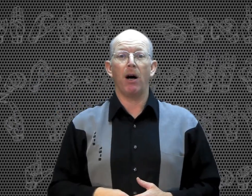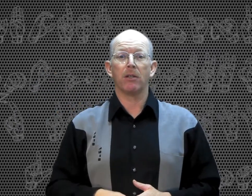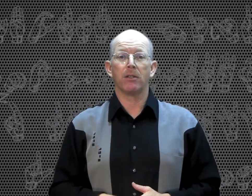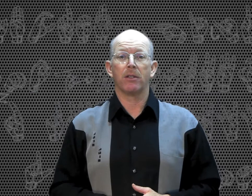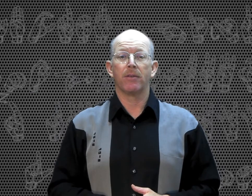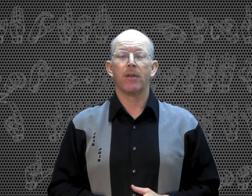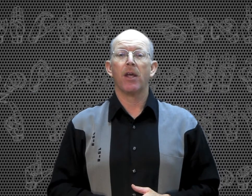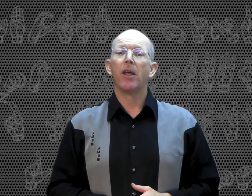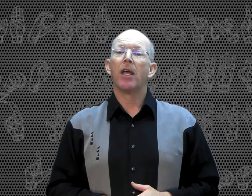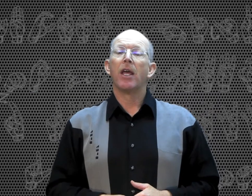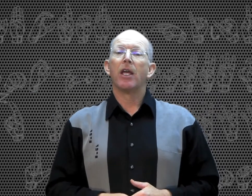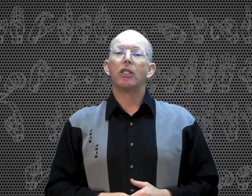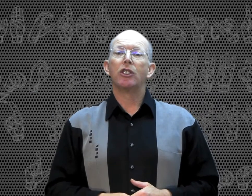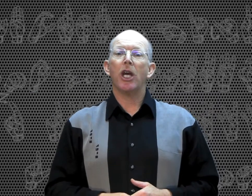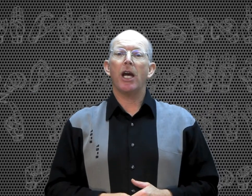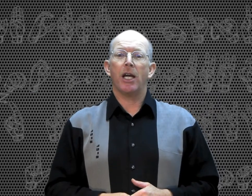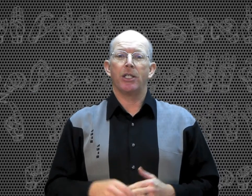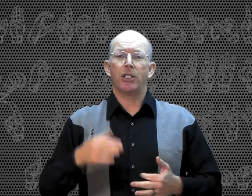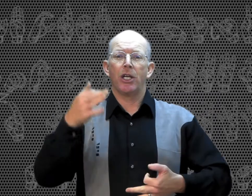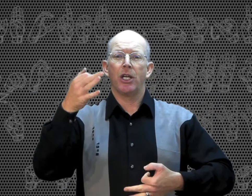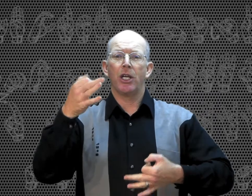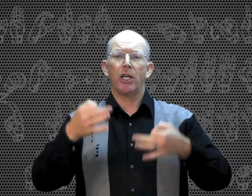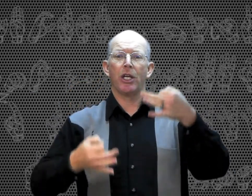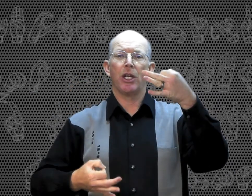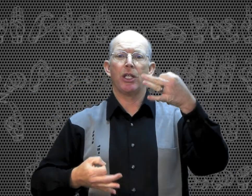BOSS JUDGE